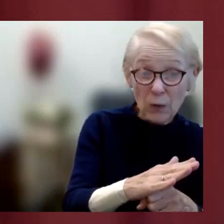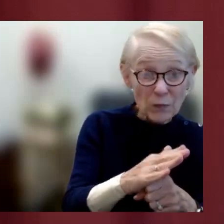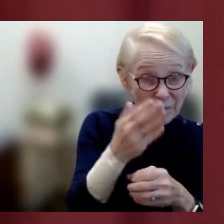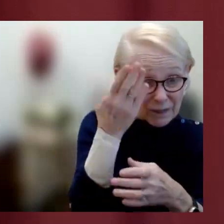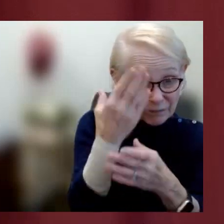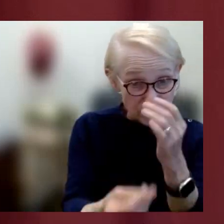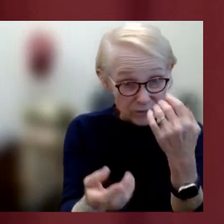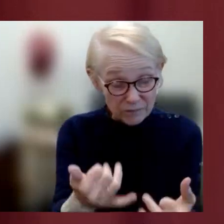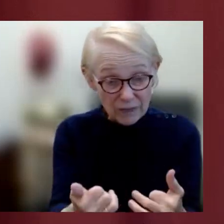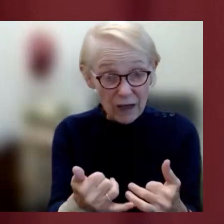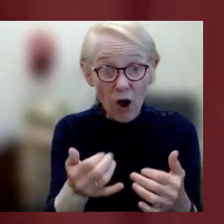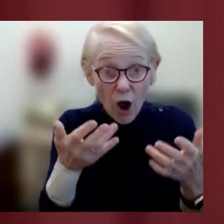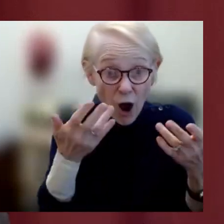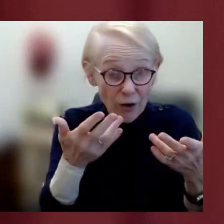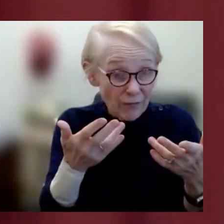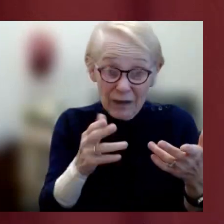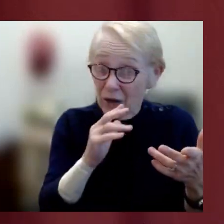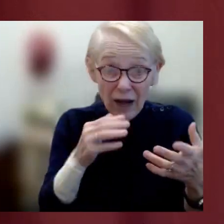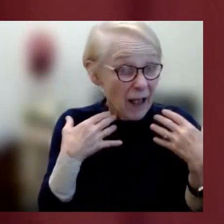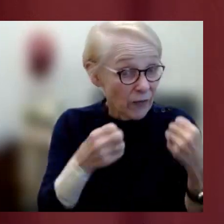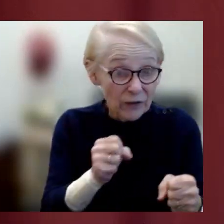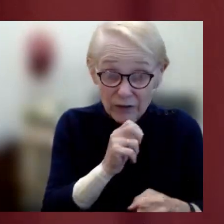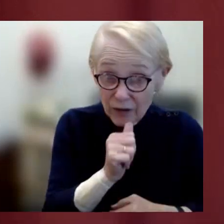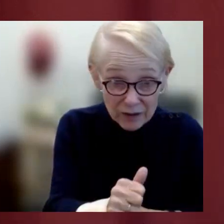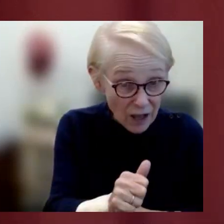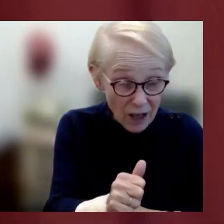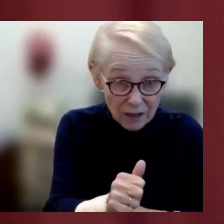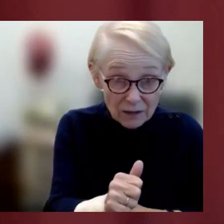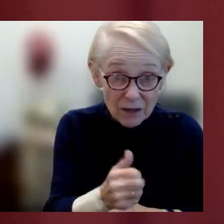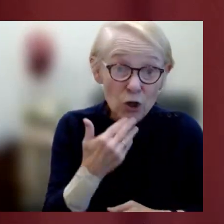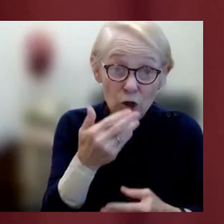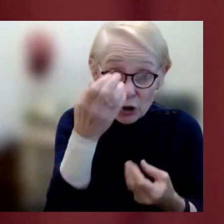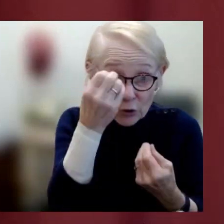it as already unwell that this was somehow good news and the disability Community was very quick